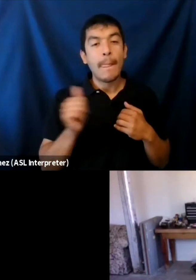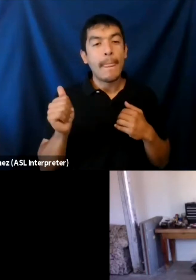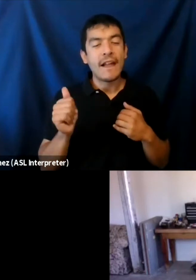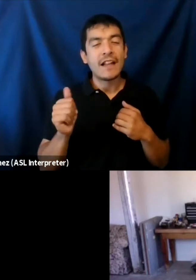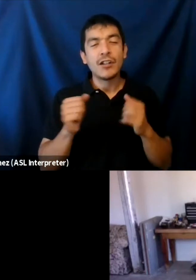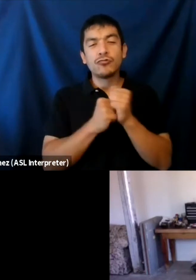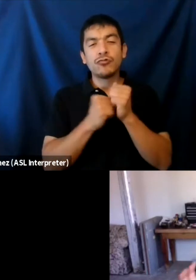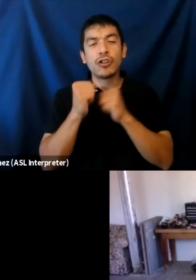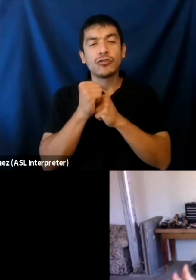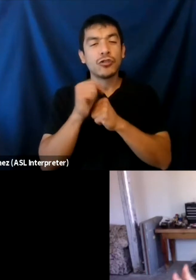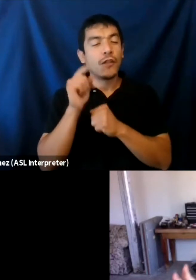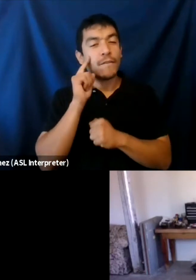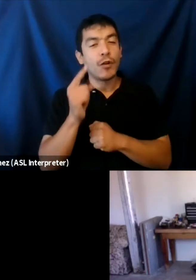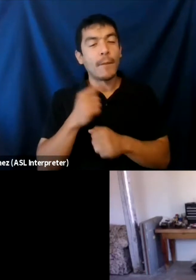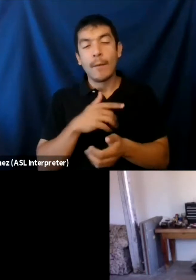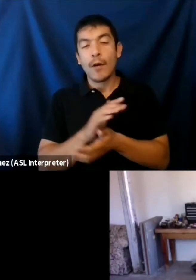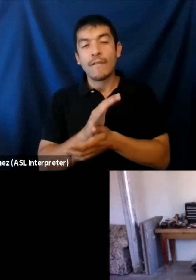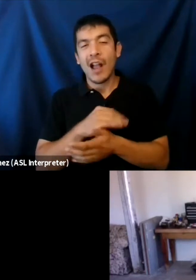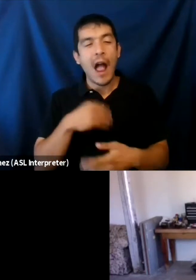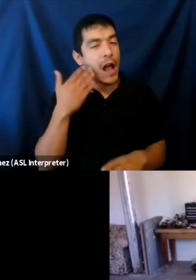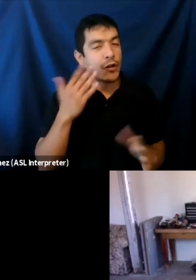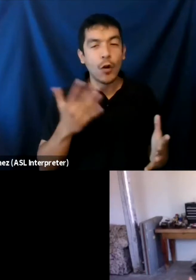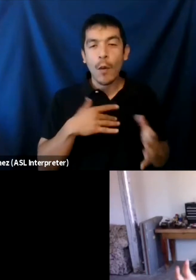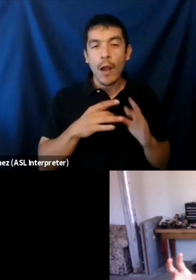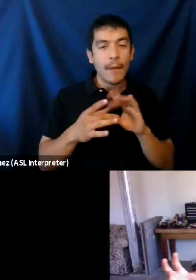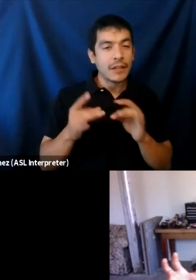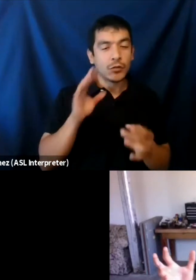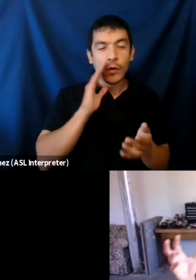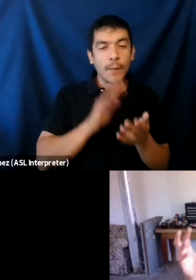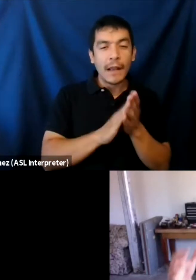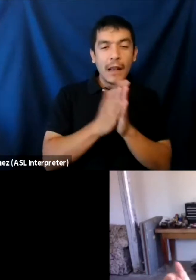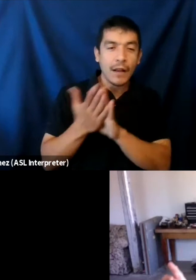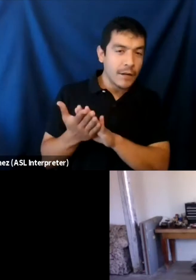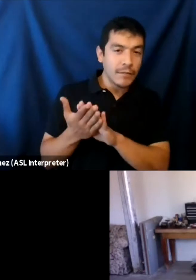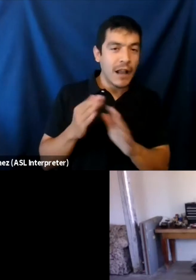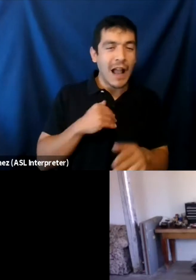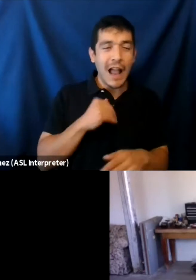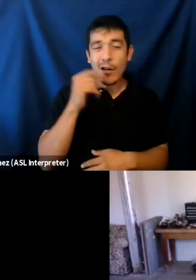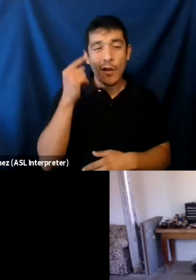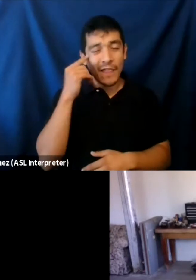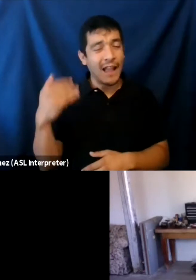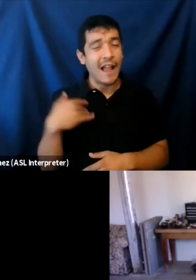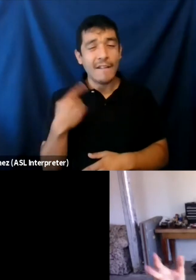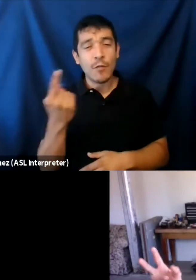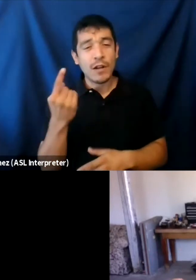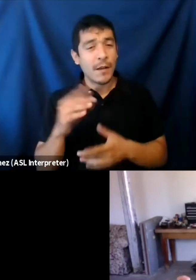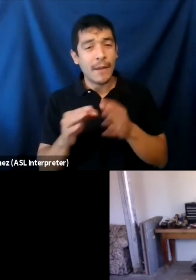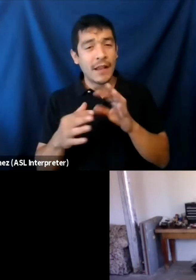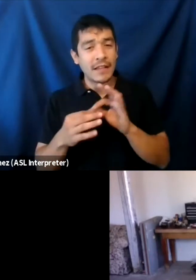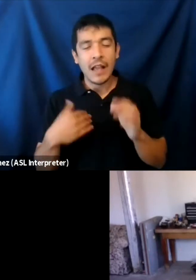for where I don't know what my message is gonna be. I don't think that there necessarily is a single message, I don't know what my themes are.